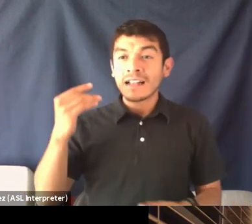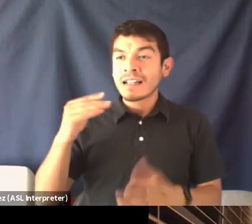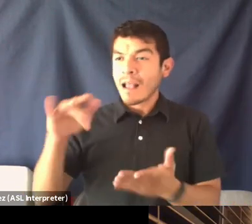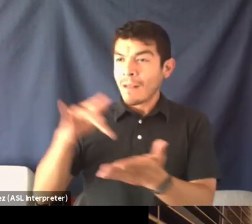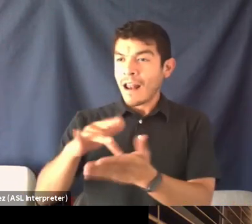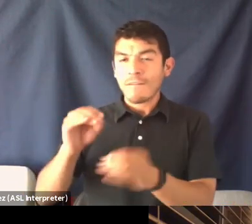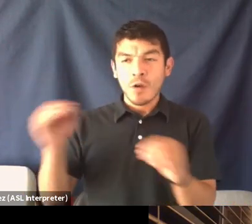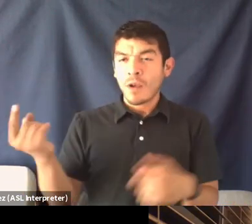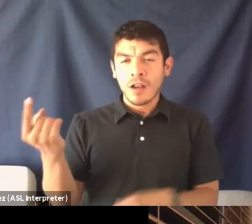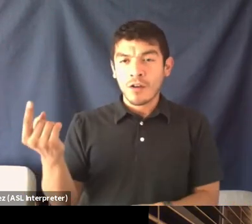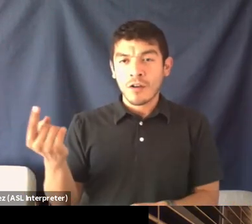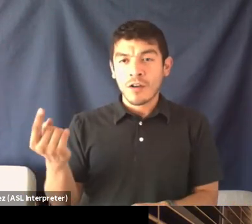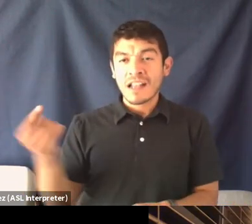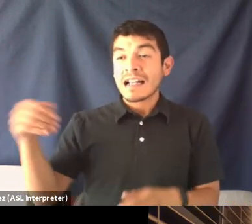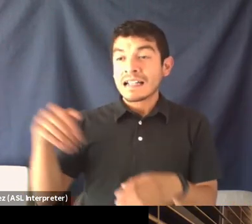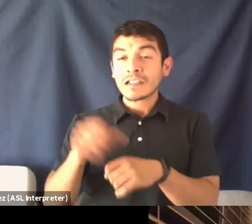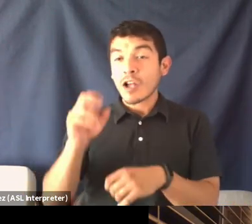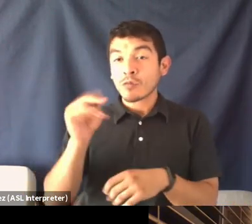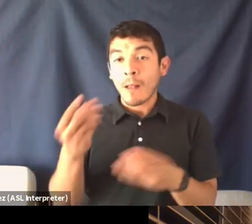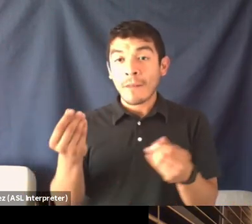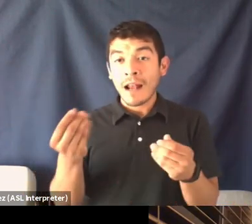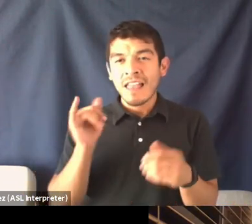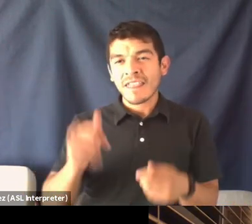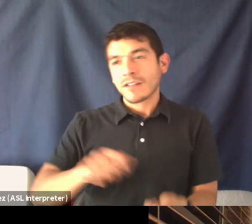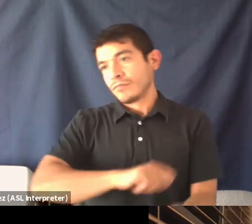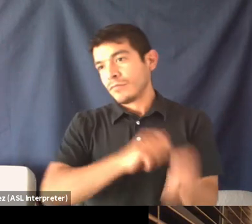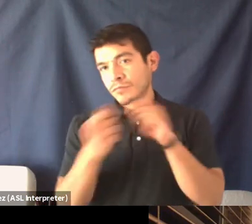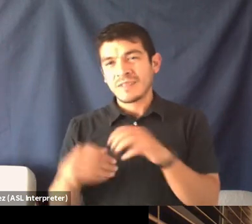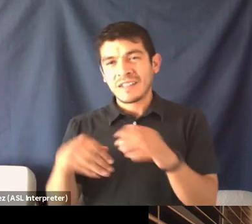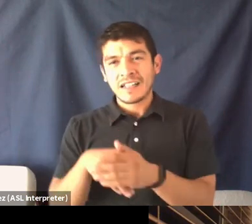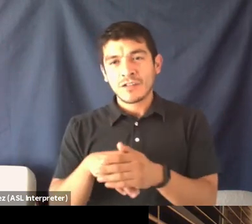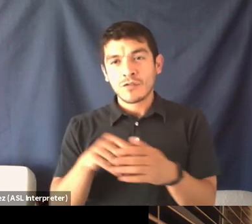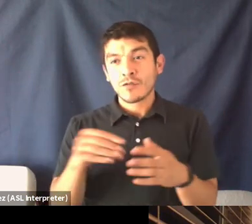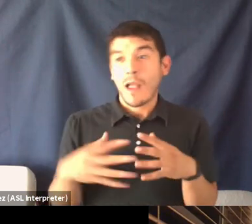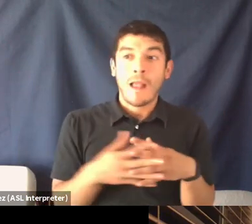It's in swamp land that has been transformed into this, Americana of sorts.